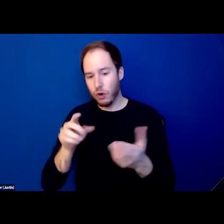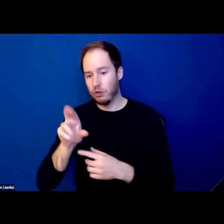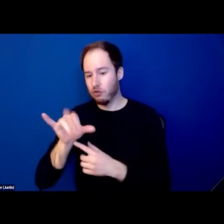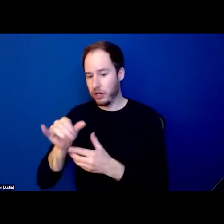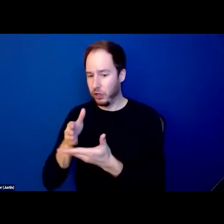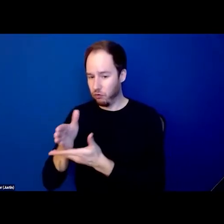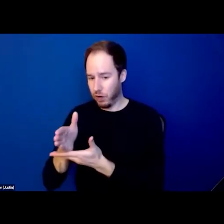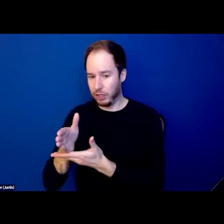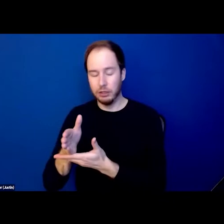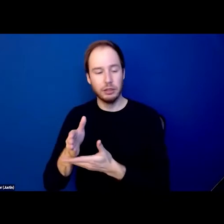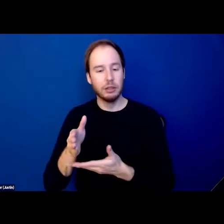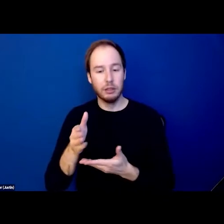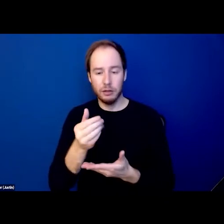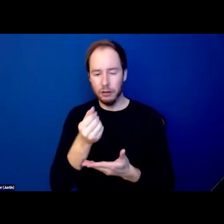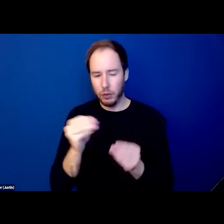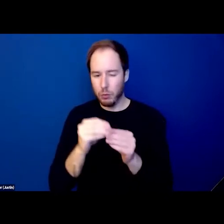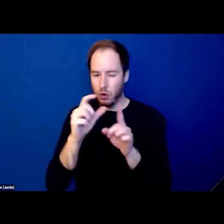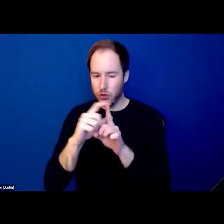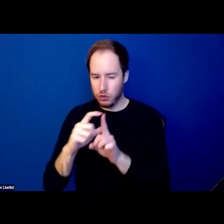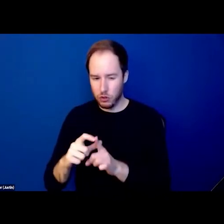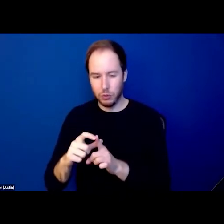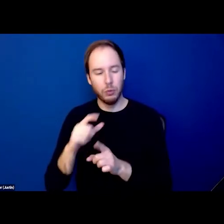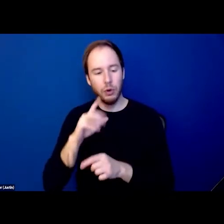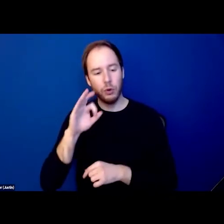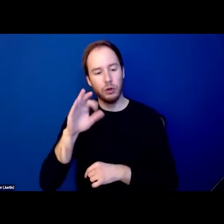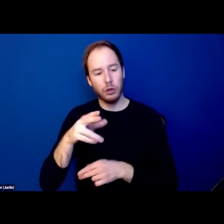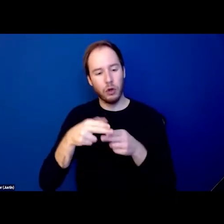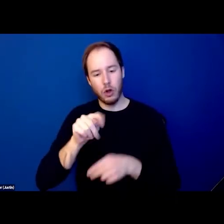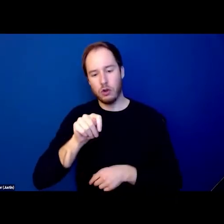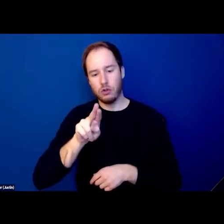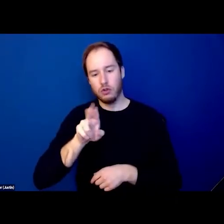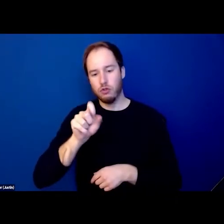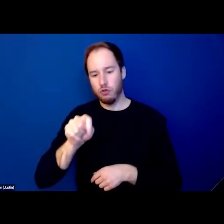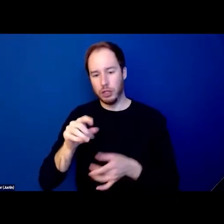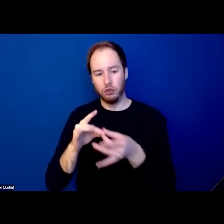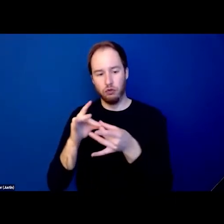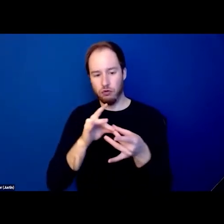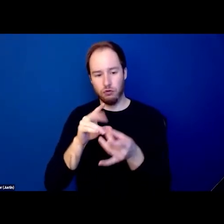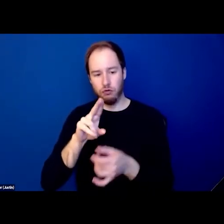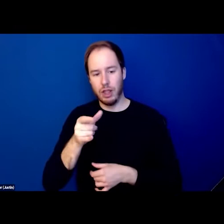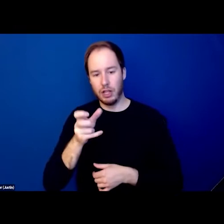And so a few other terms that you may hear is the trust relationship. So the federal trust responsibility